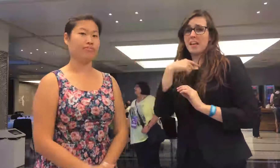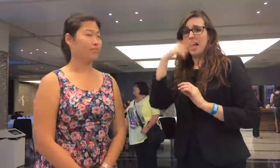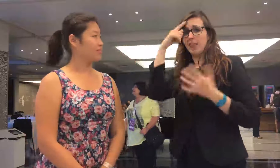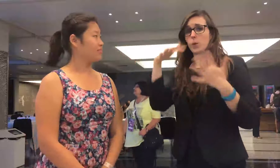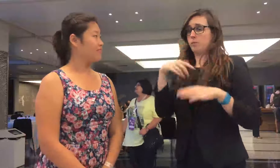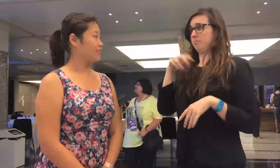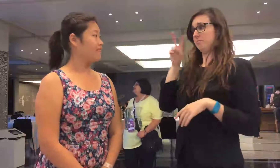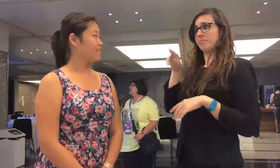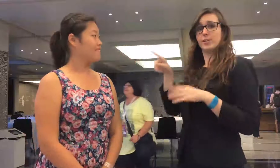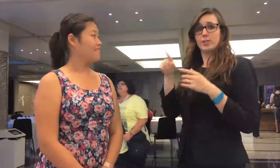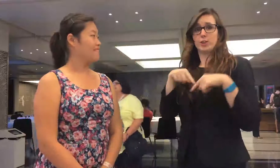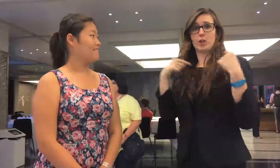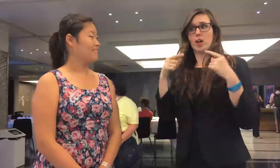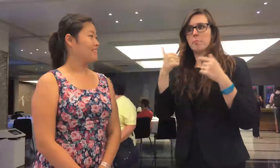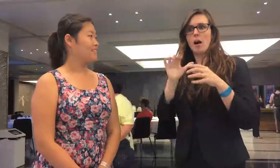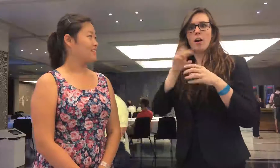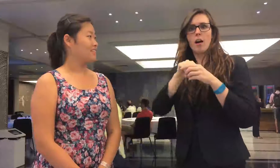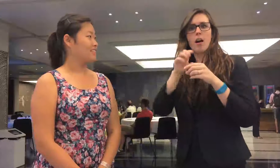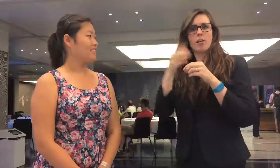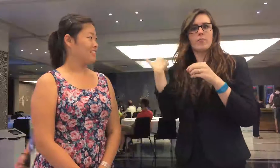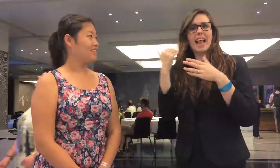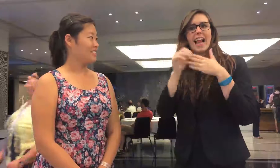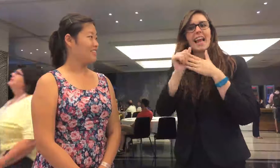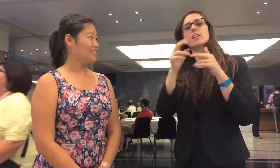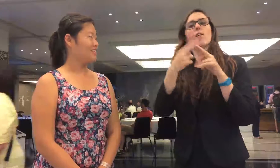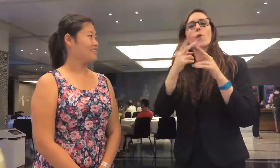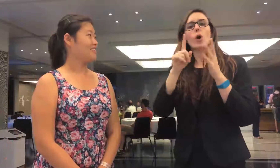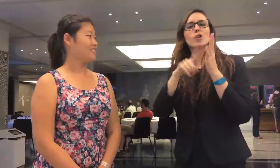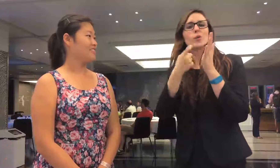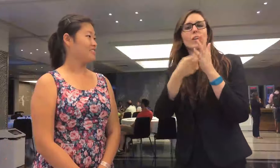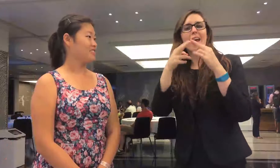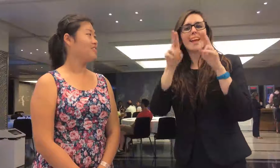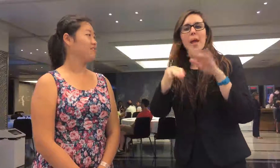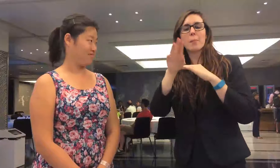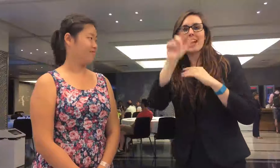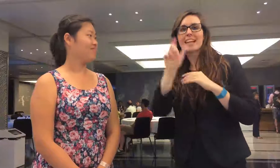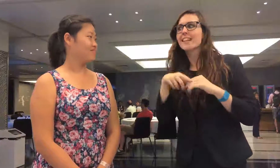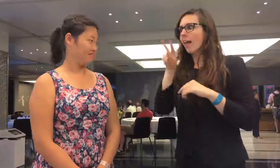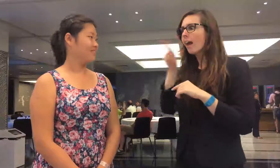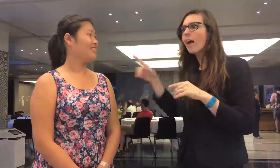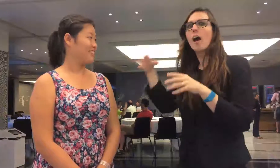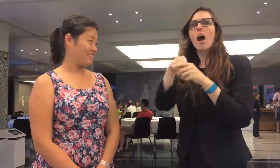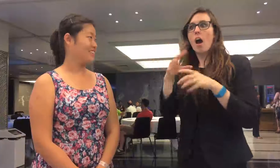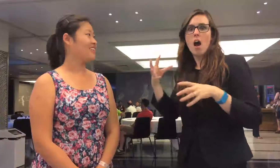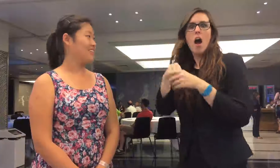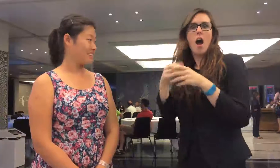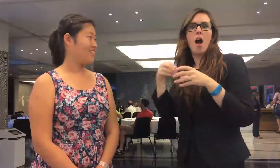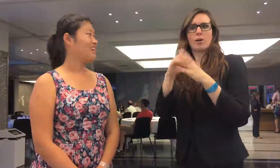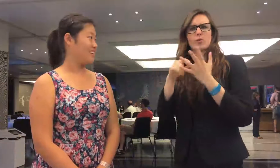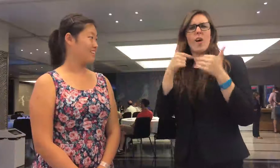That's awesome. Well, Shirley is really involved and she was an amazing leader at the Junior Camp in Italy. I'm really excited